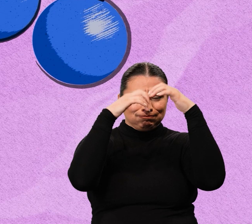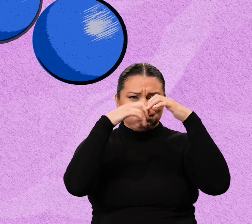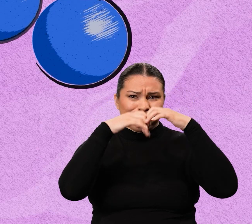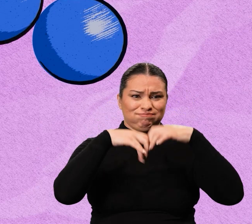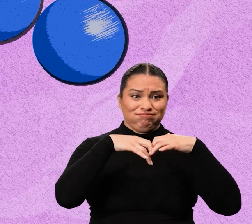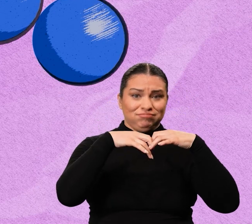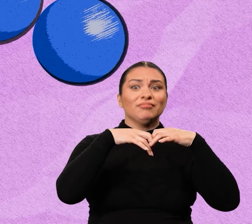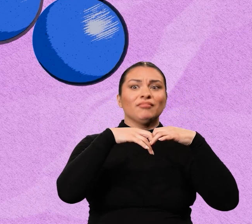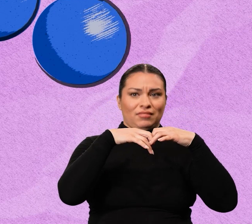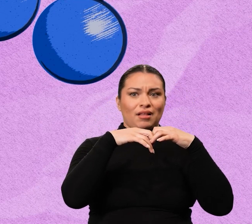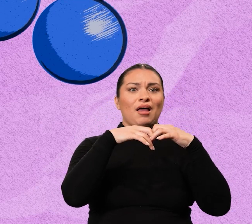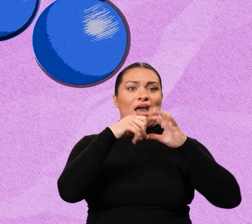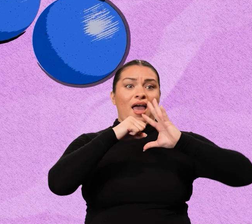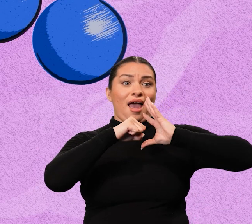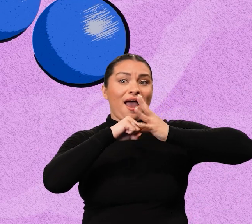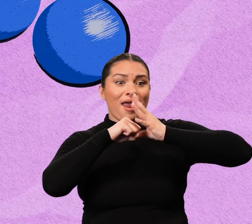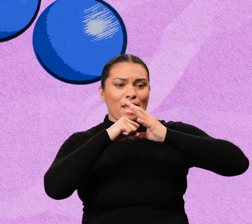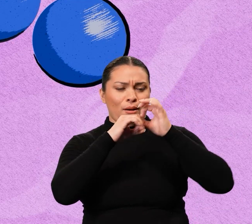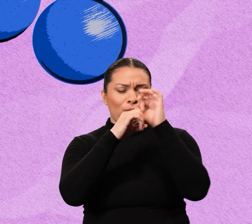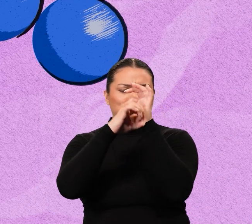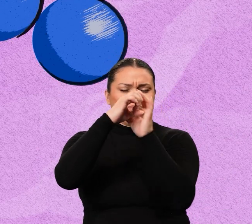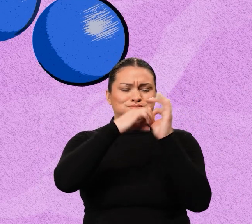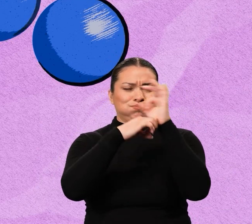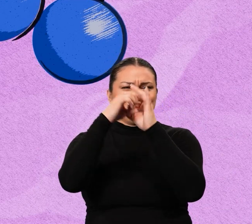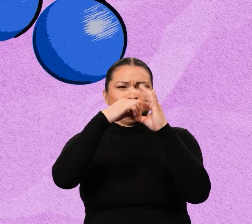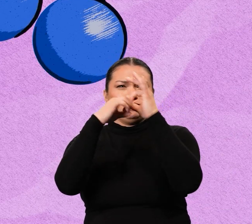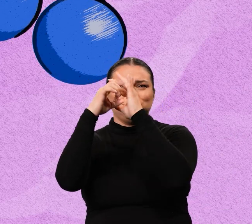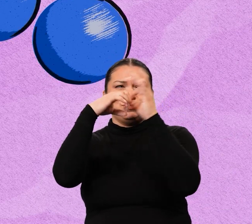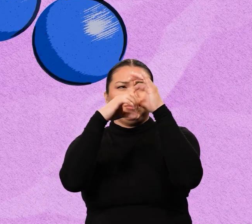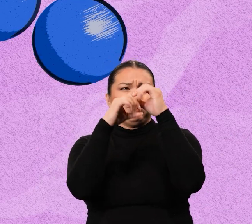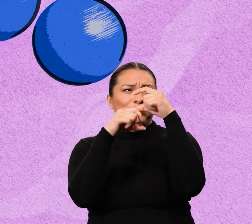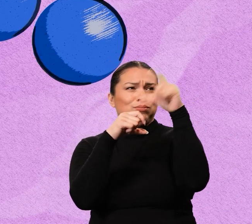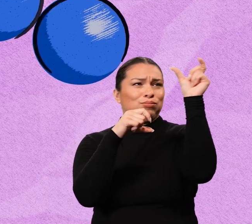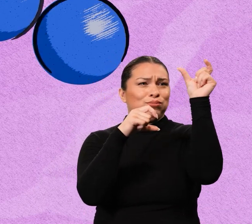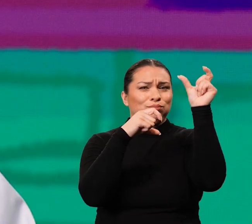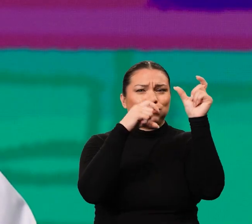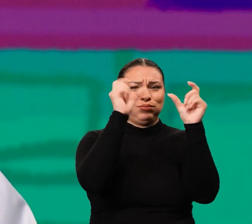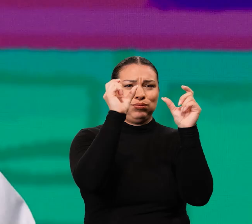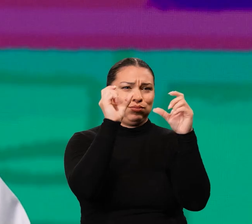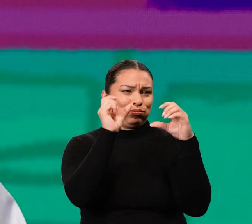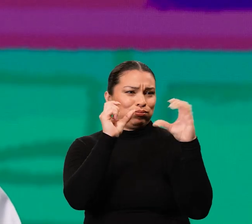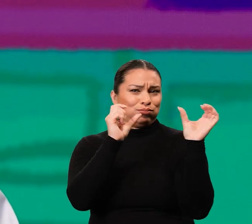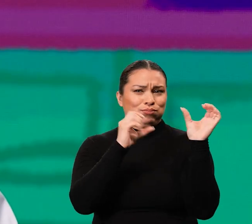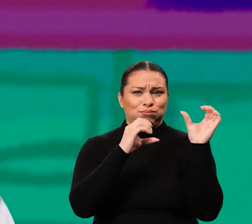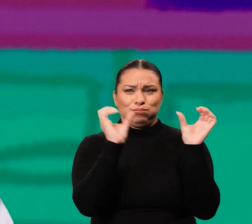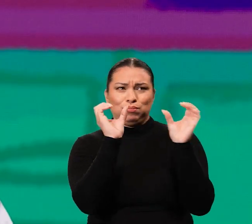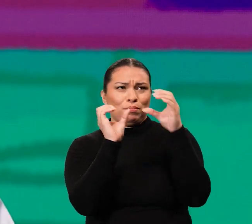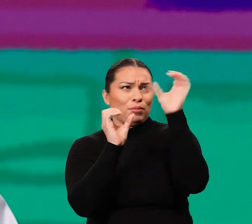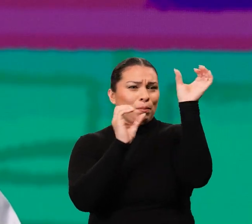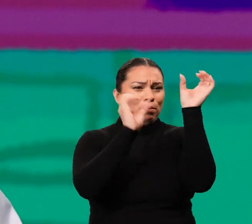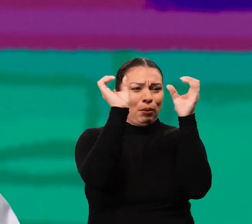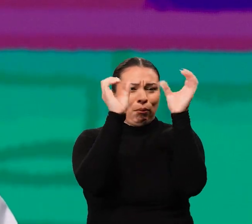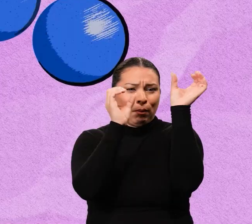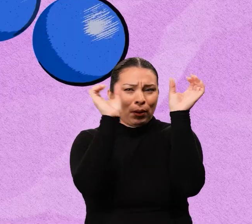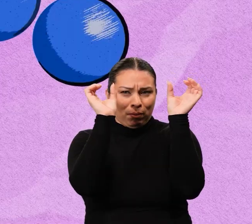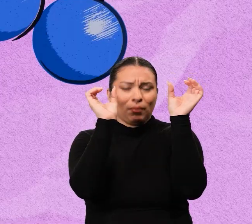bitty tiny groups of atoms that cling to each other. They're so small that you cannot see them with your eyes. Oh, groups of atoms.